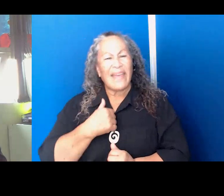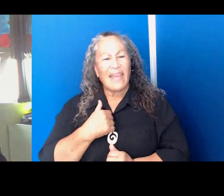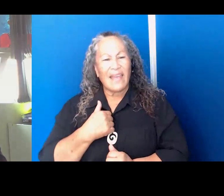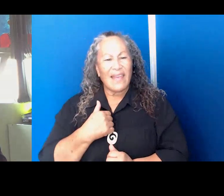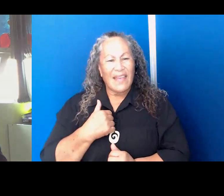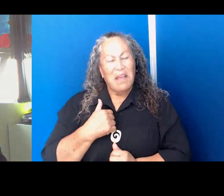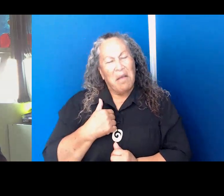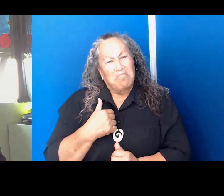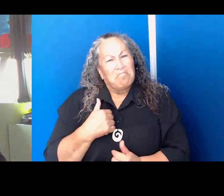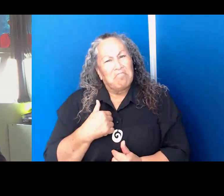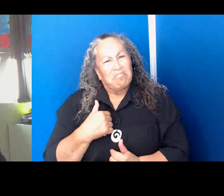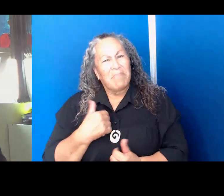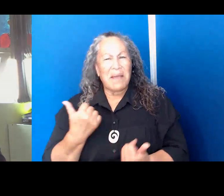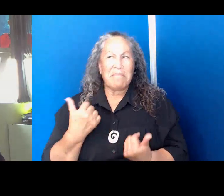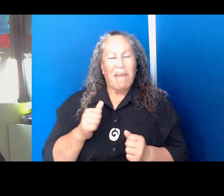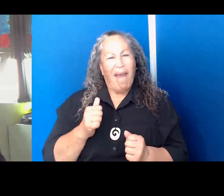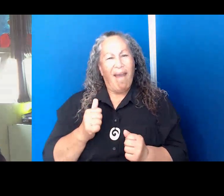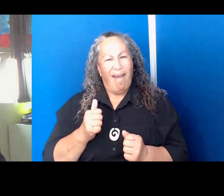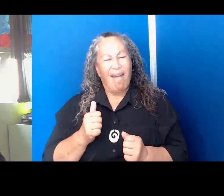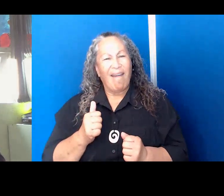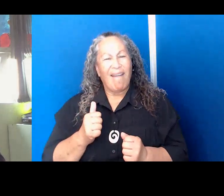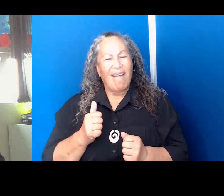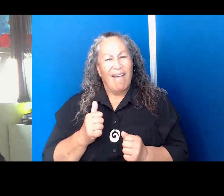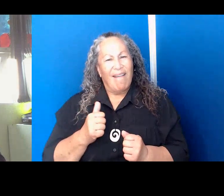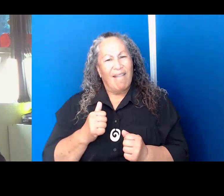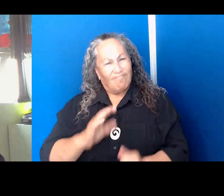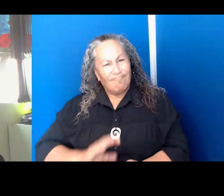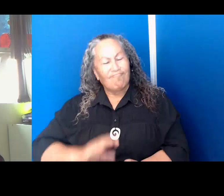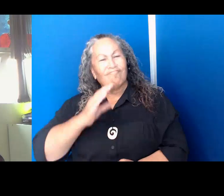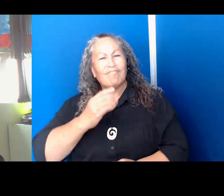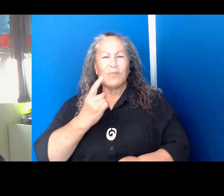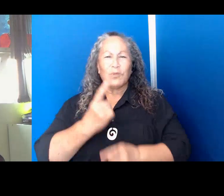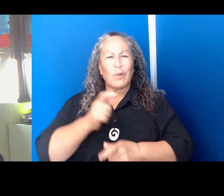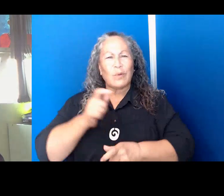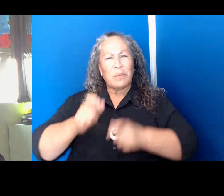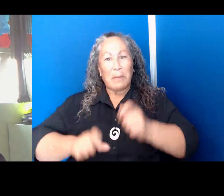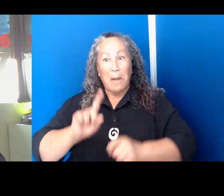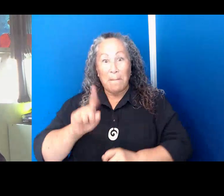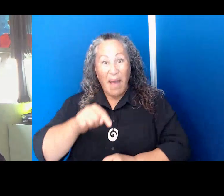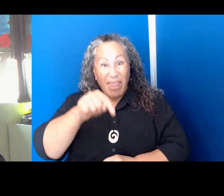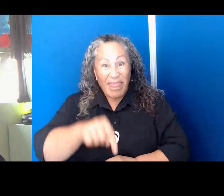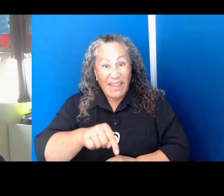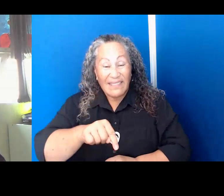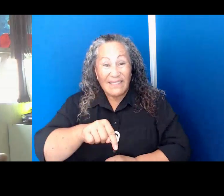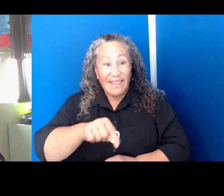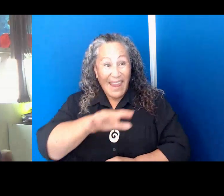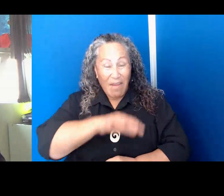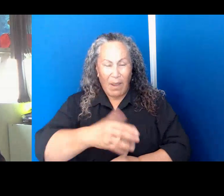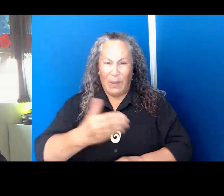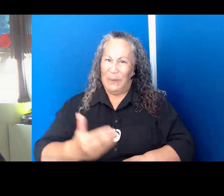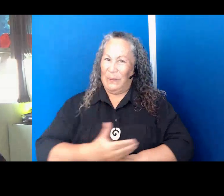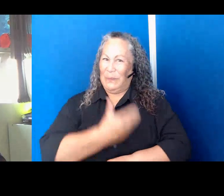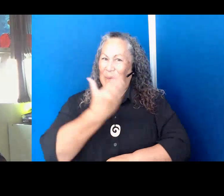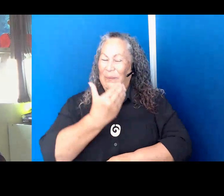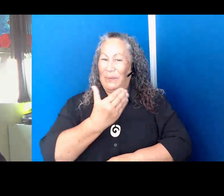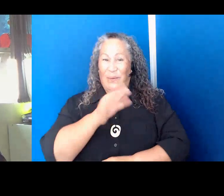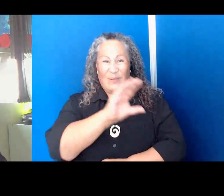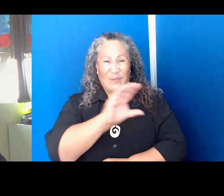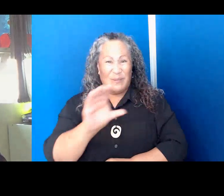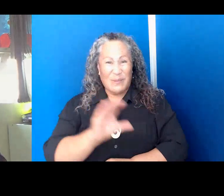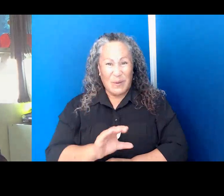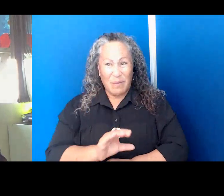and talking to people but this is very new in regard to speaking on Zoom and everything.